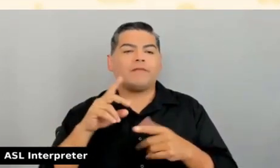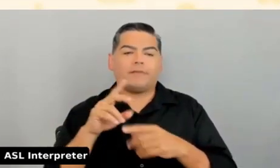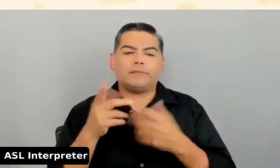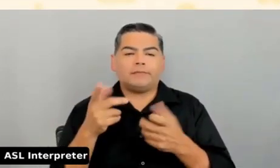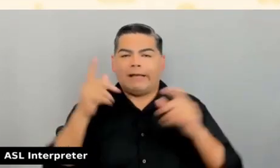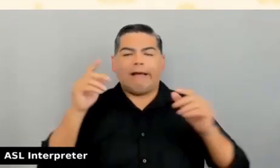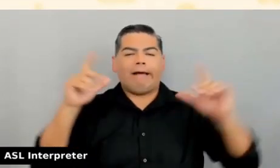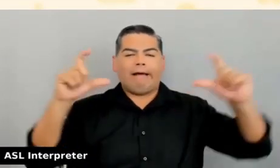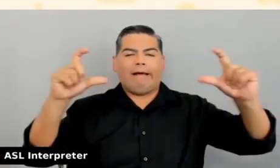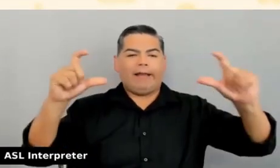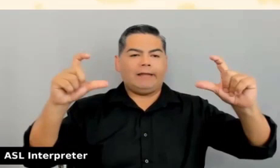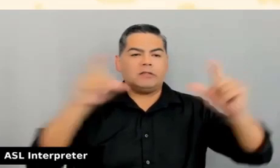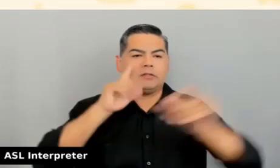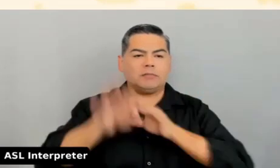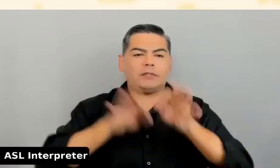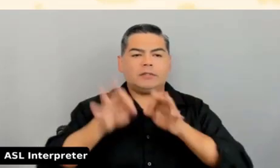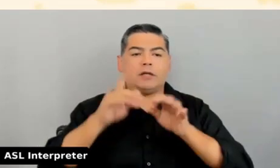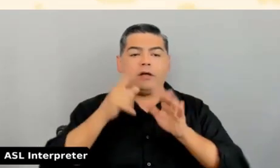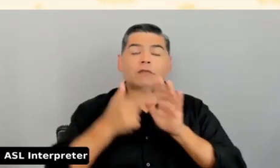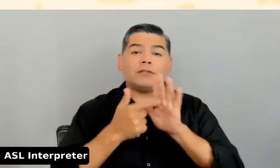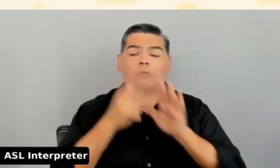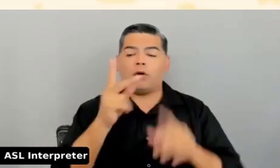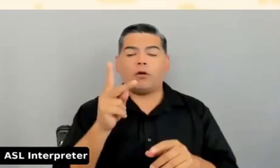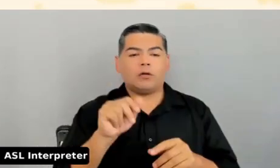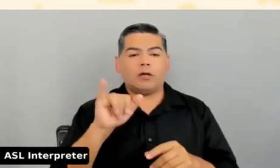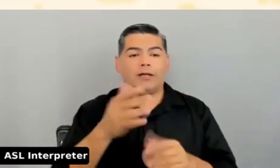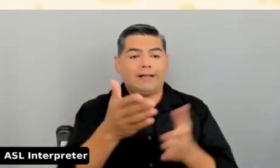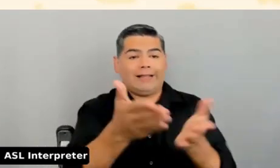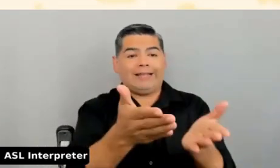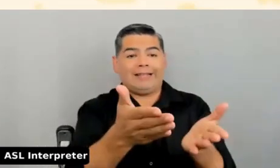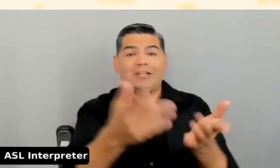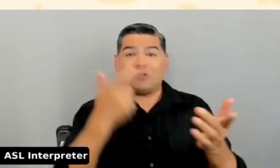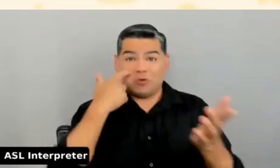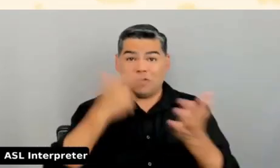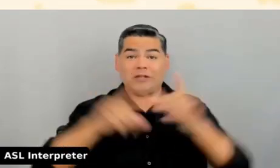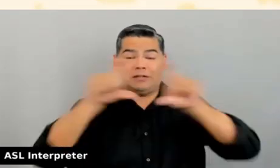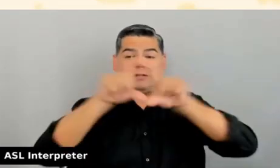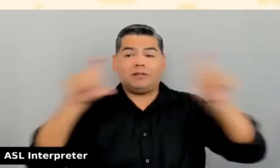So for example, the Kaya theme includes this widget. And it says follow us.